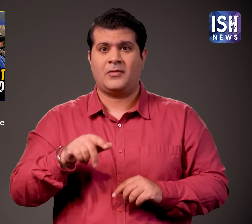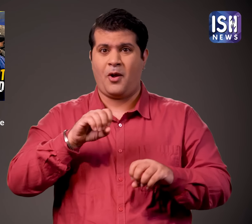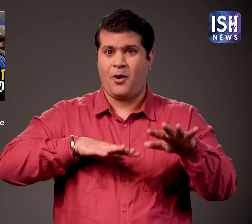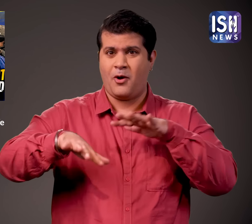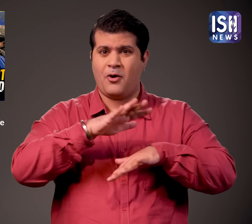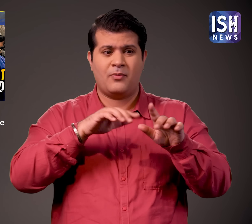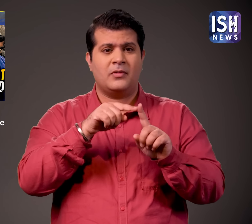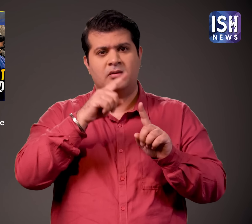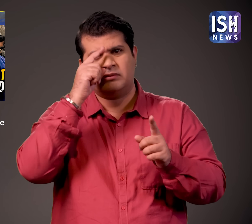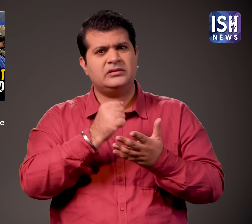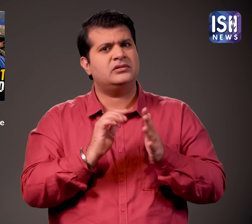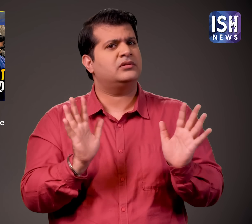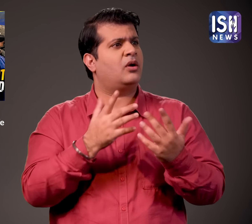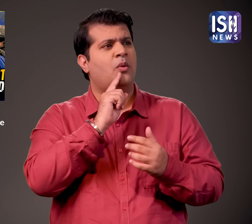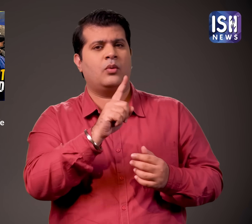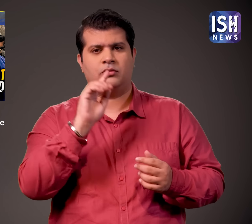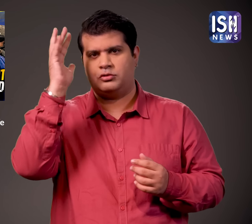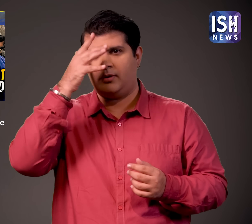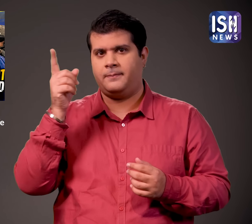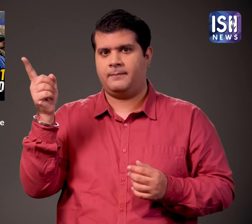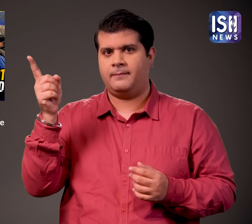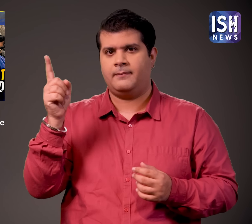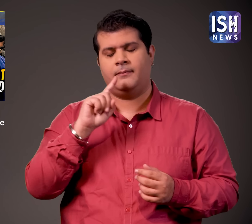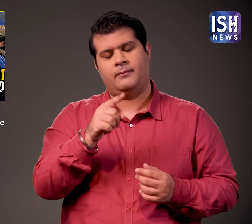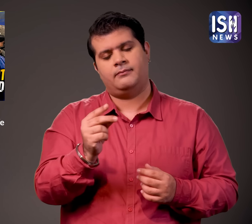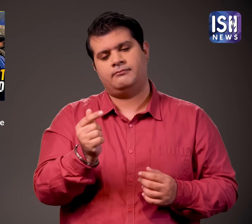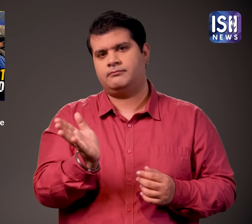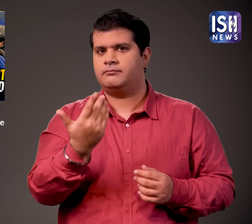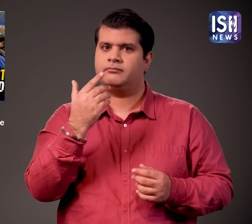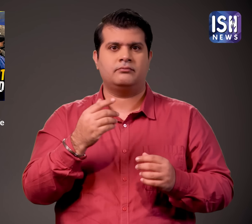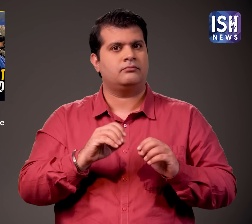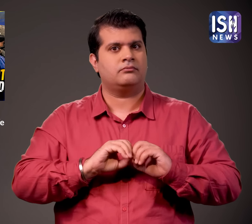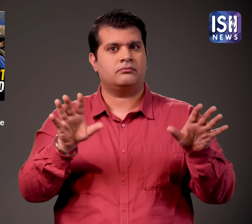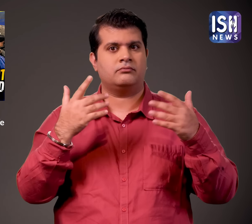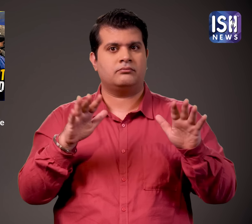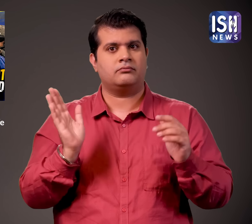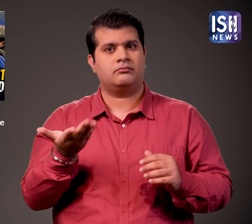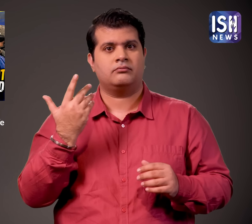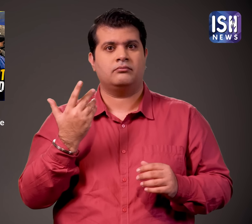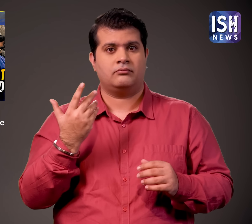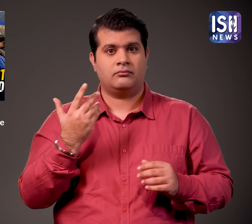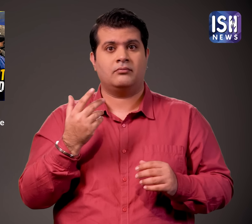The operation was ordered directly by President Trump.